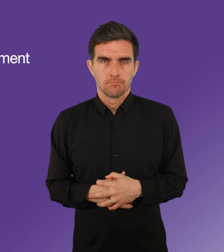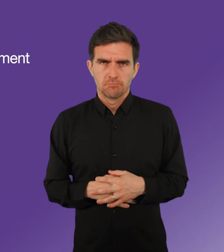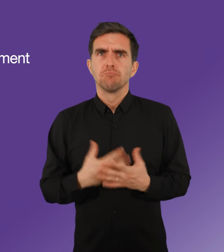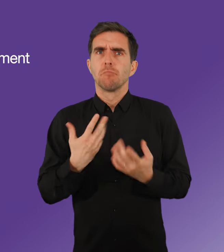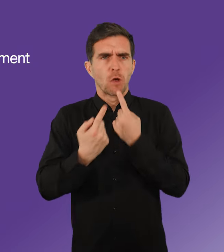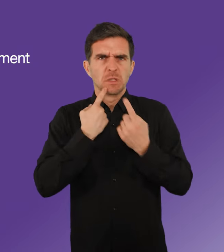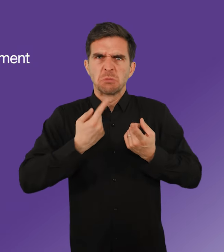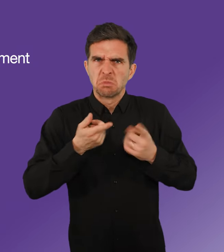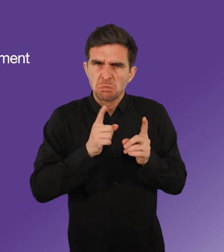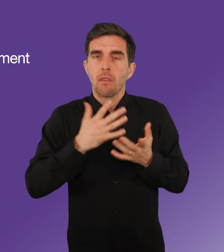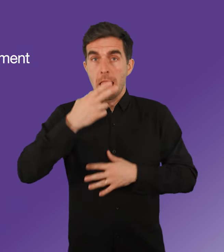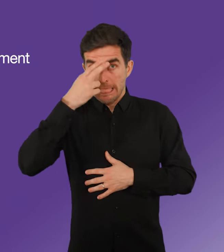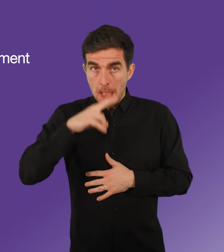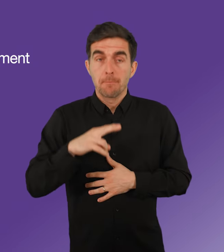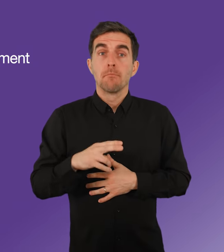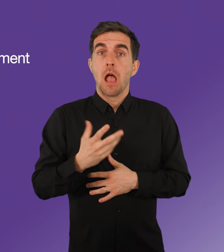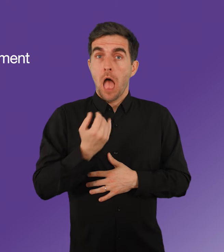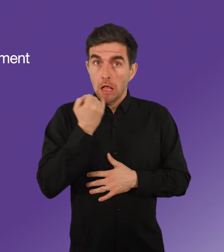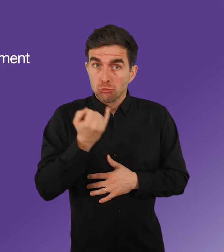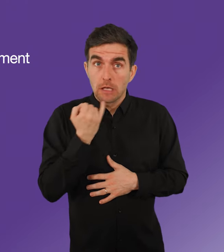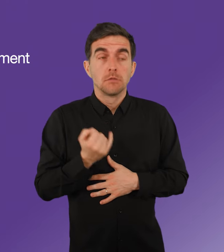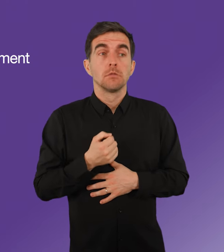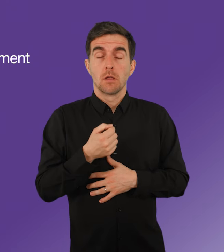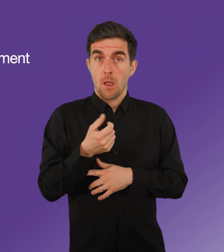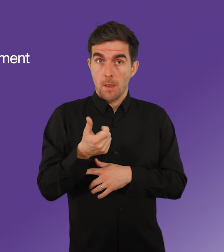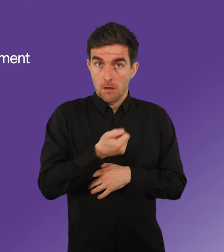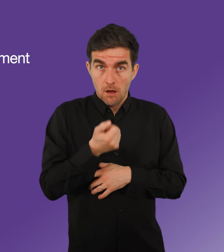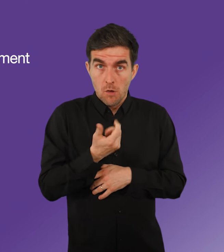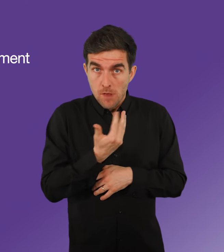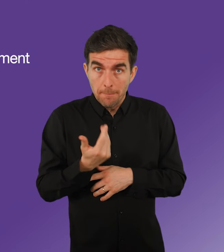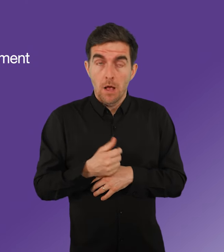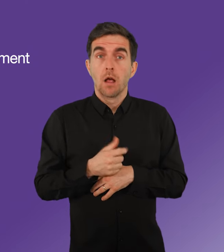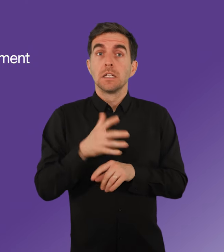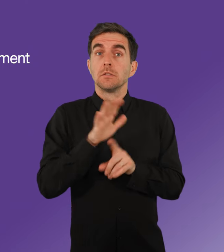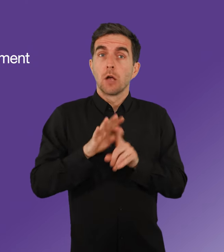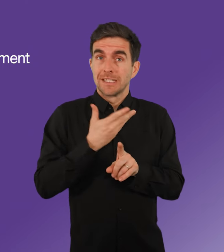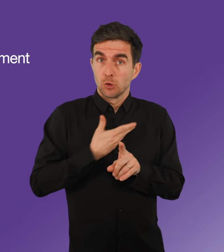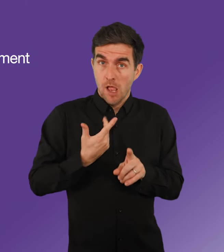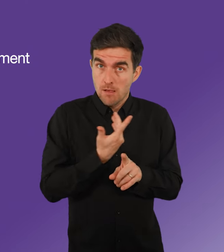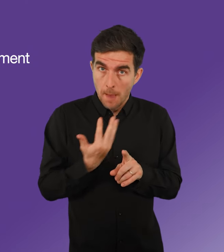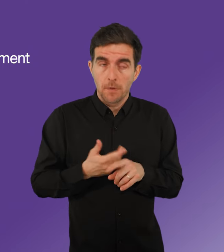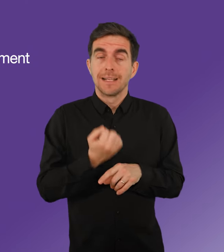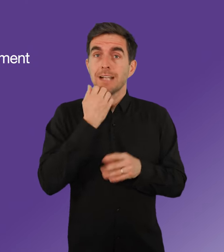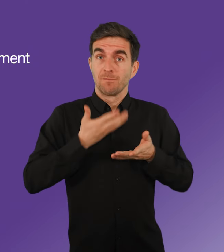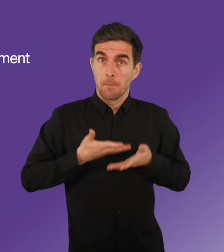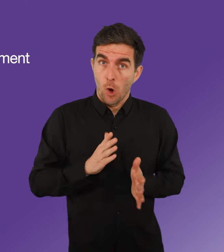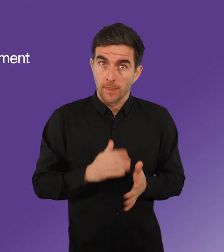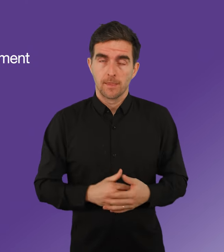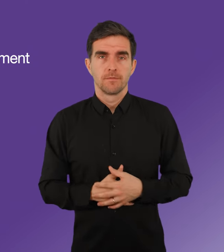This includes their name, address, telephone number, National Insurance number and date of birth.